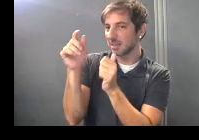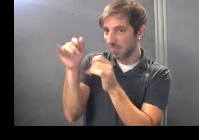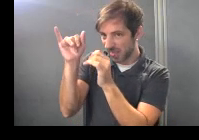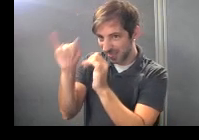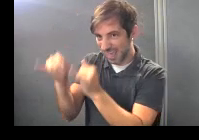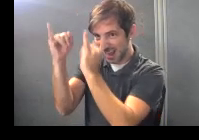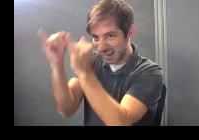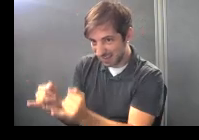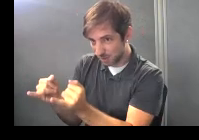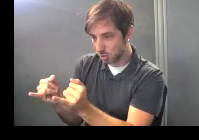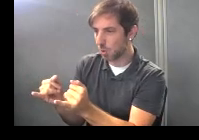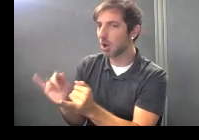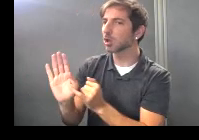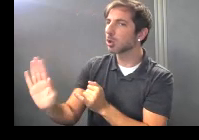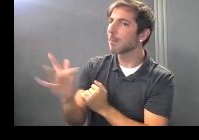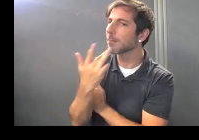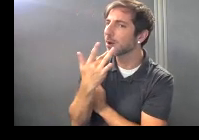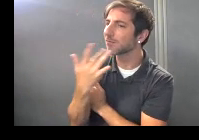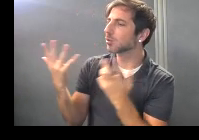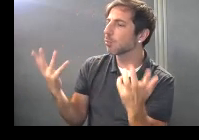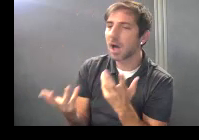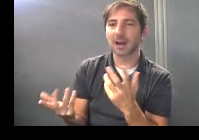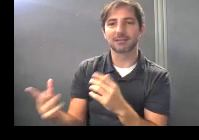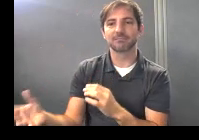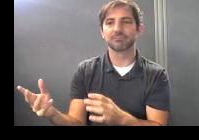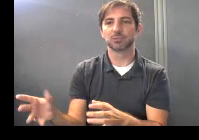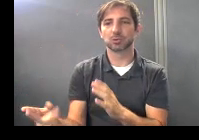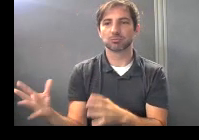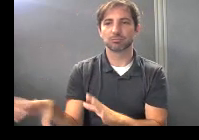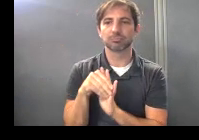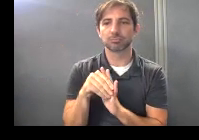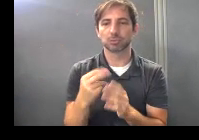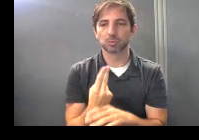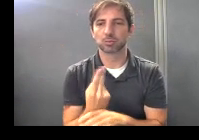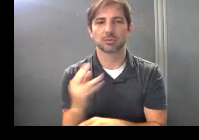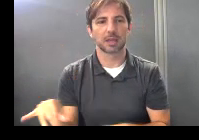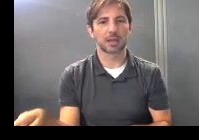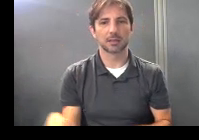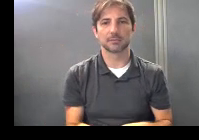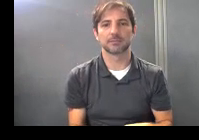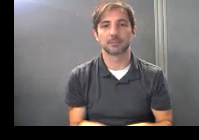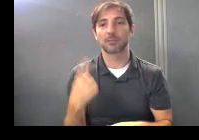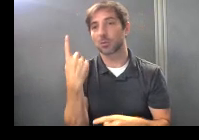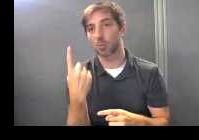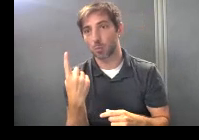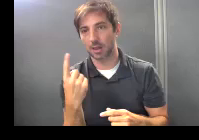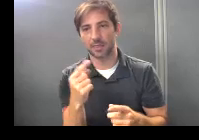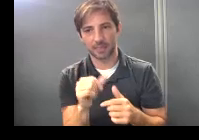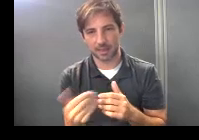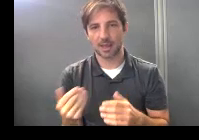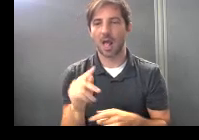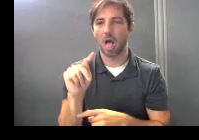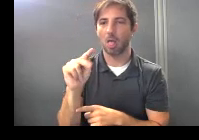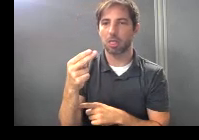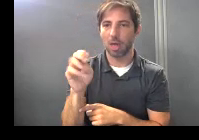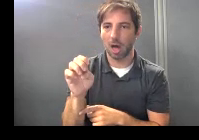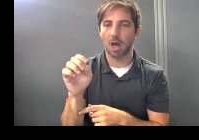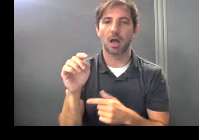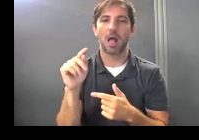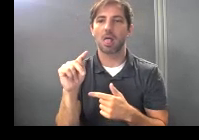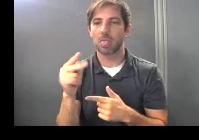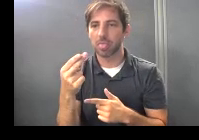THEY USE. ONE THING HERE IS ADDING THE WORD "THE."